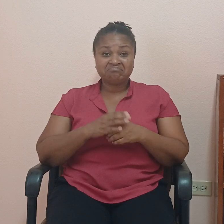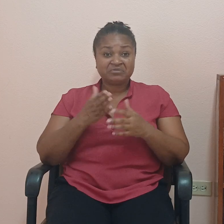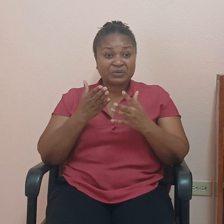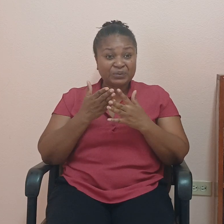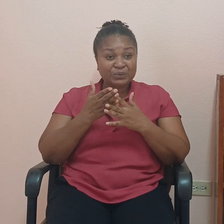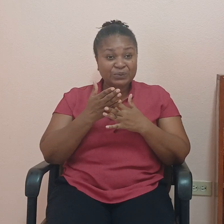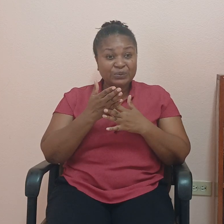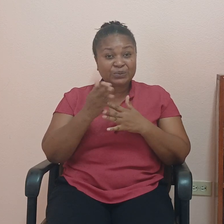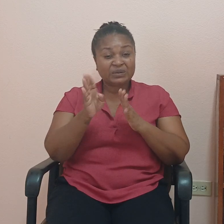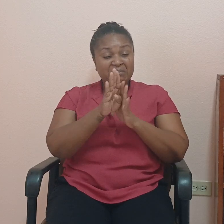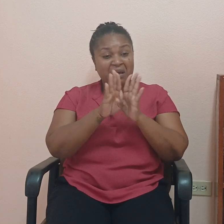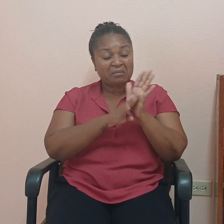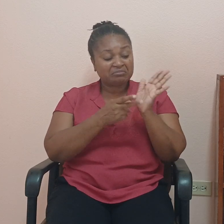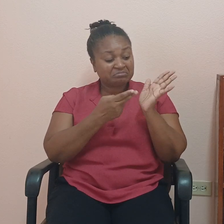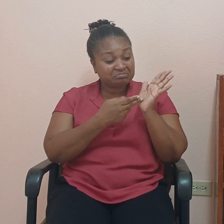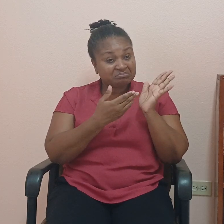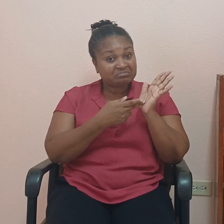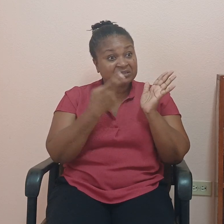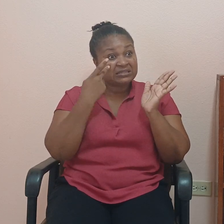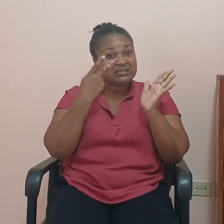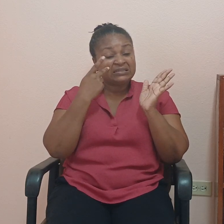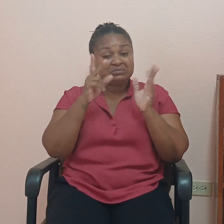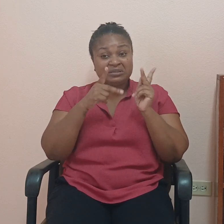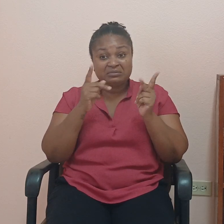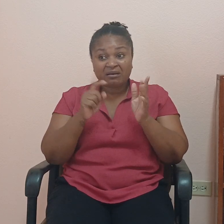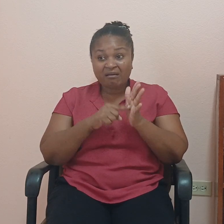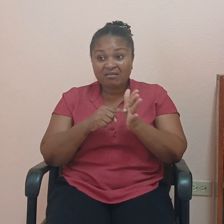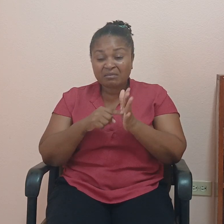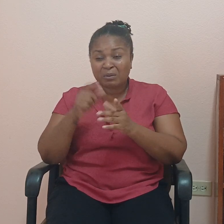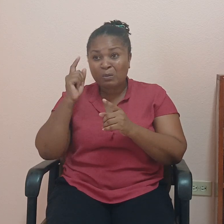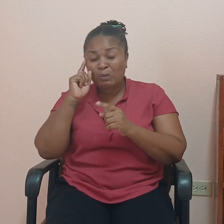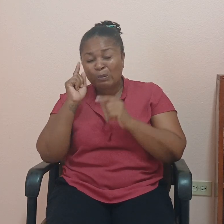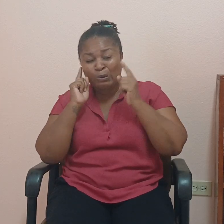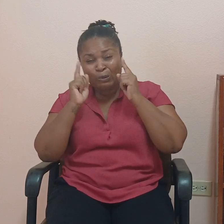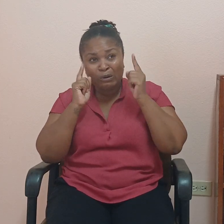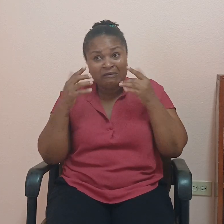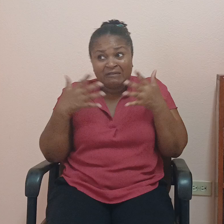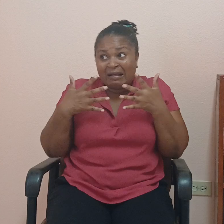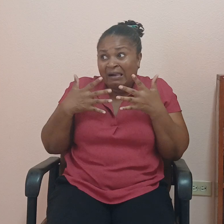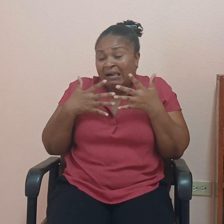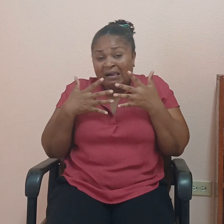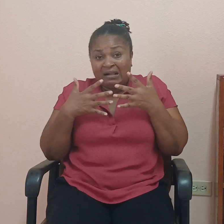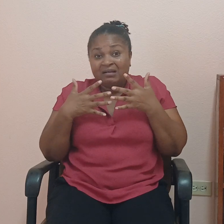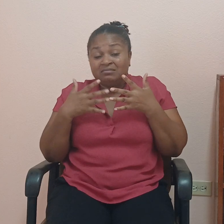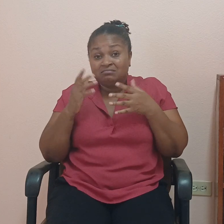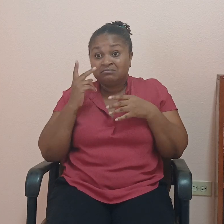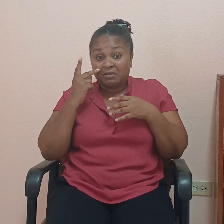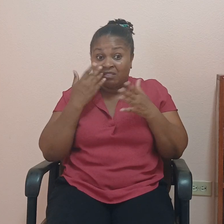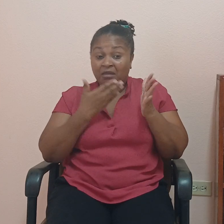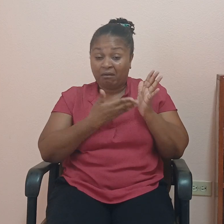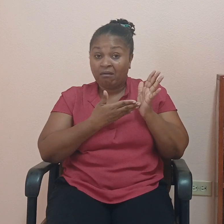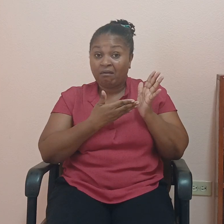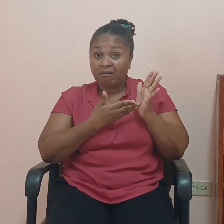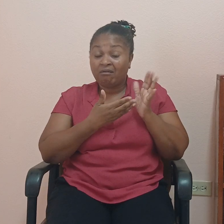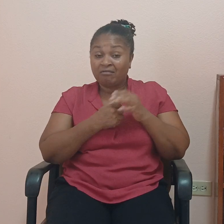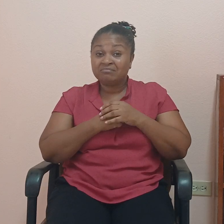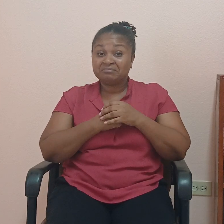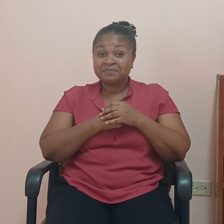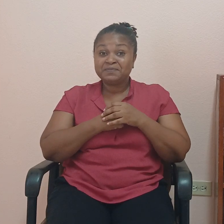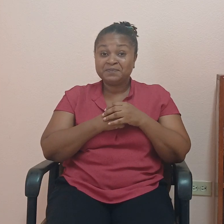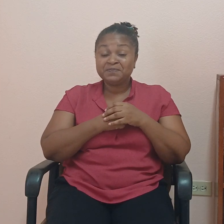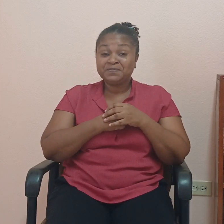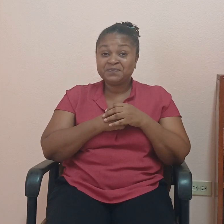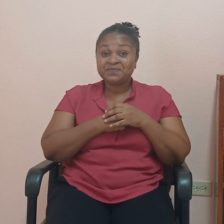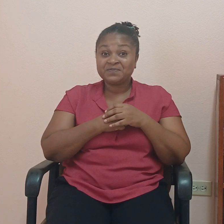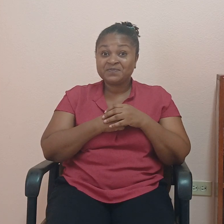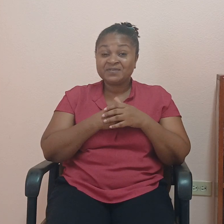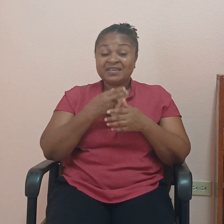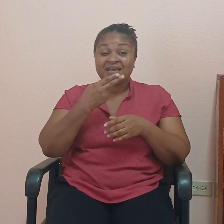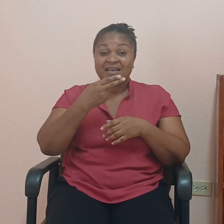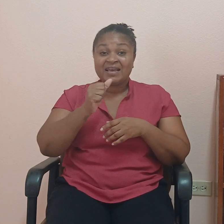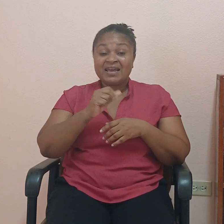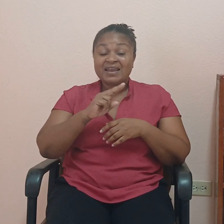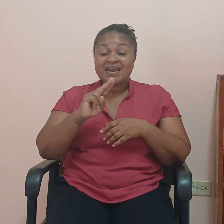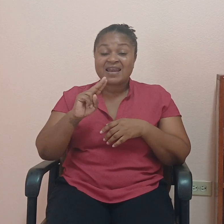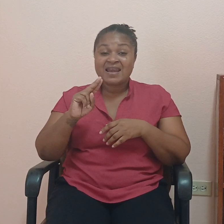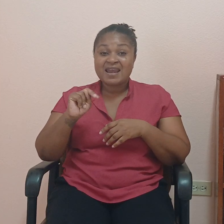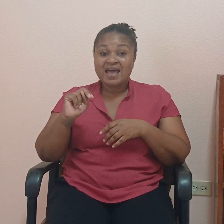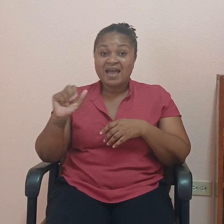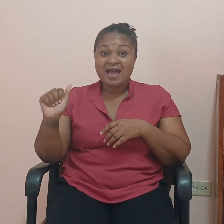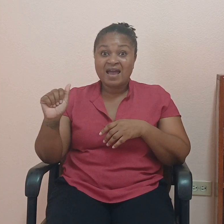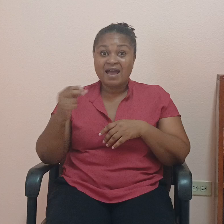SEE EXAMPLES OF PEOPLE WORRYING OR BEING AFRAID. HANNAH WAS CONCERNED BECAUSE SHE COULD NOT BEAR